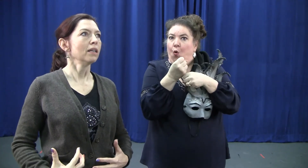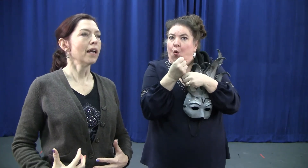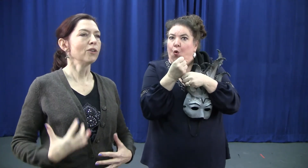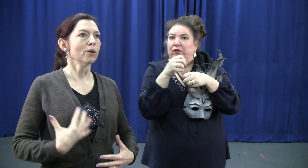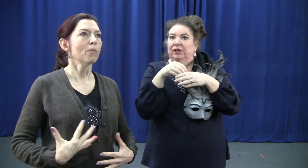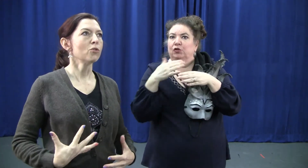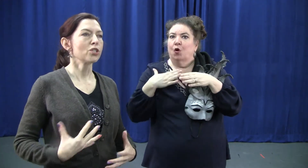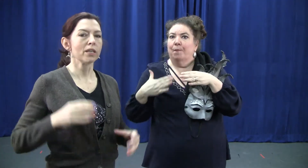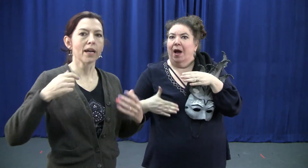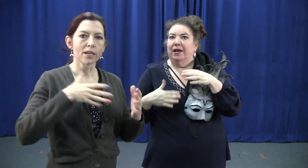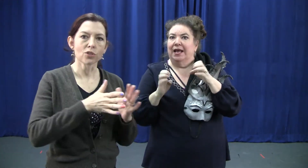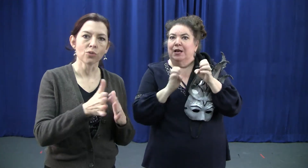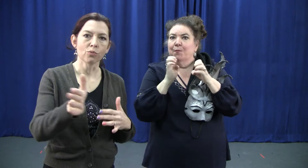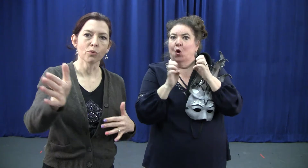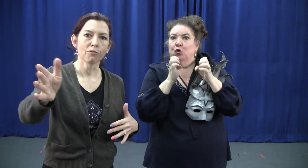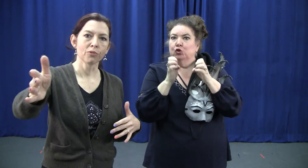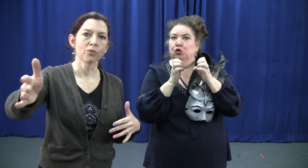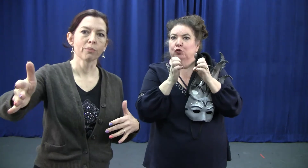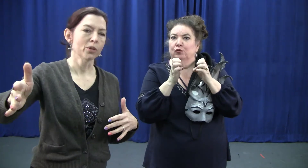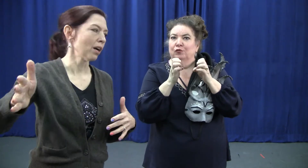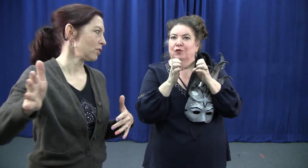and your emotions as you move through the production...